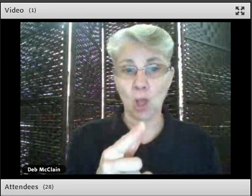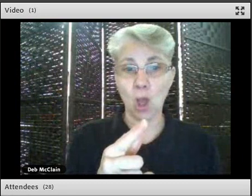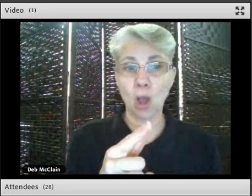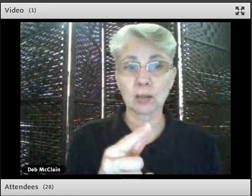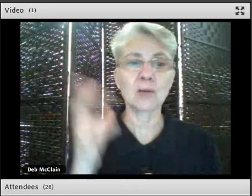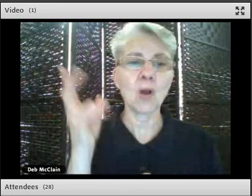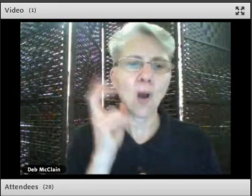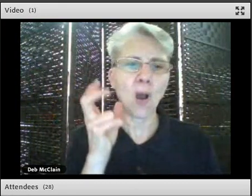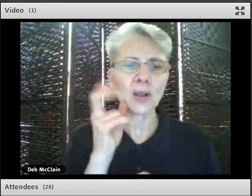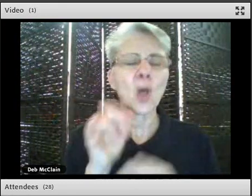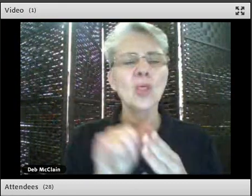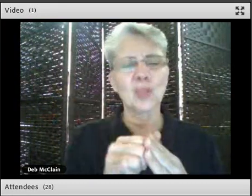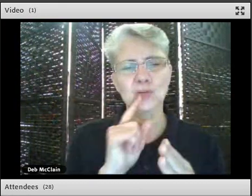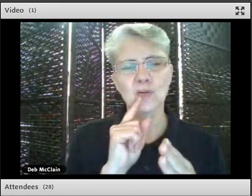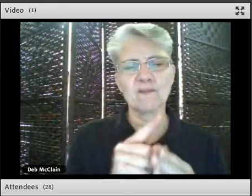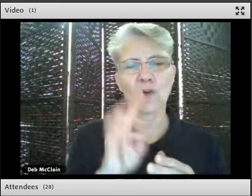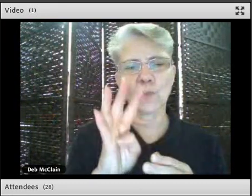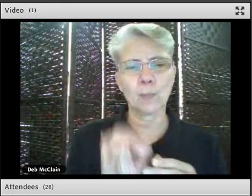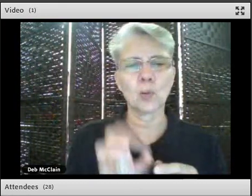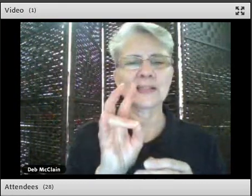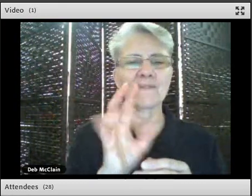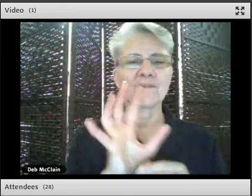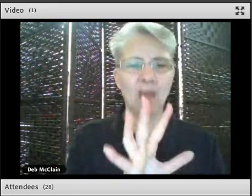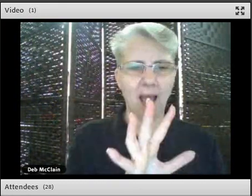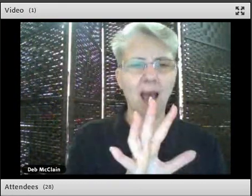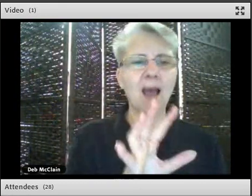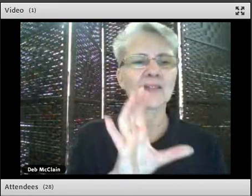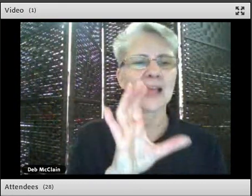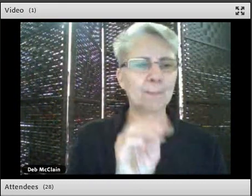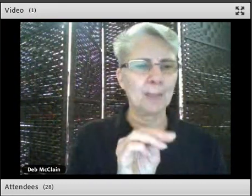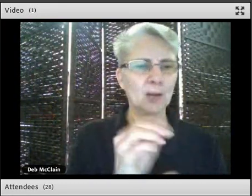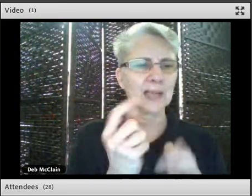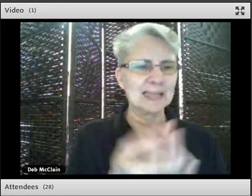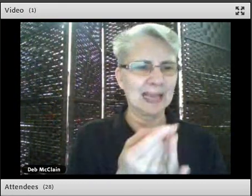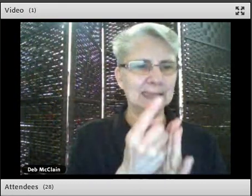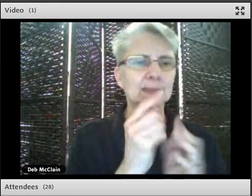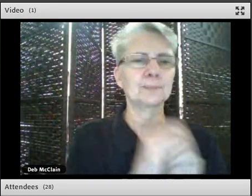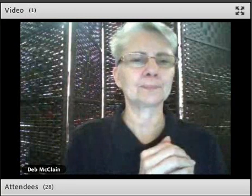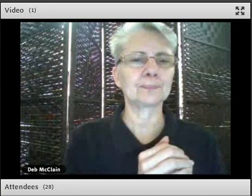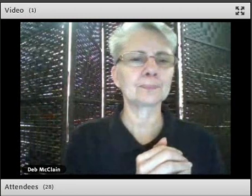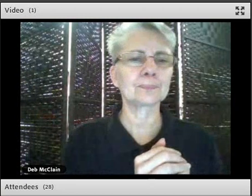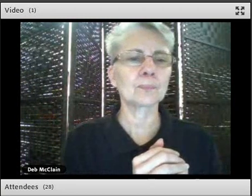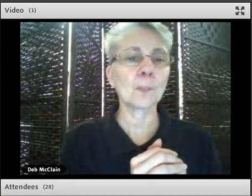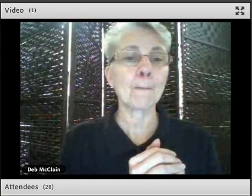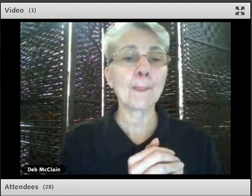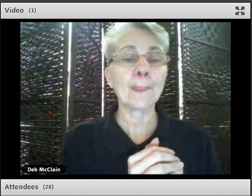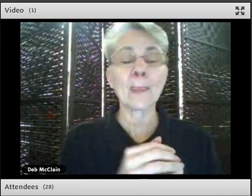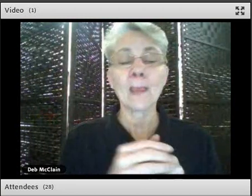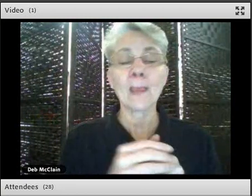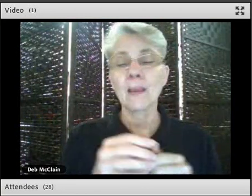Playing speed is usually only recorded, though, for LPs.